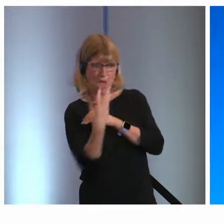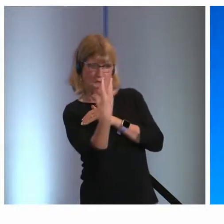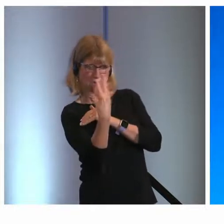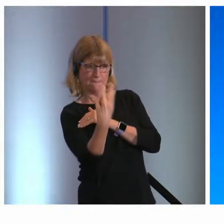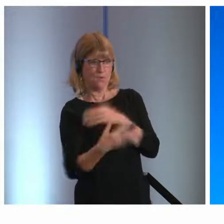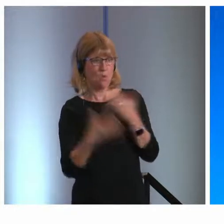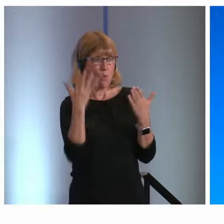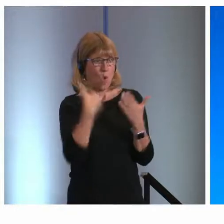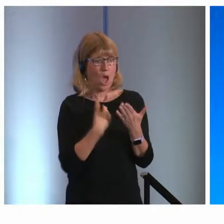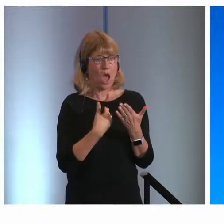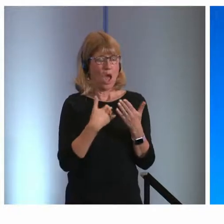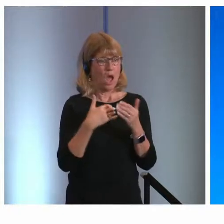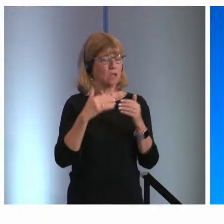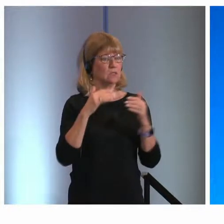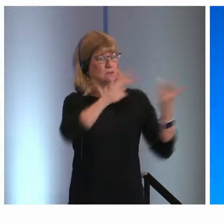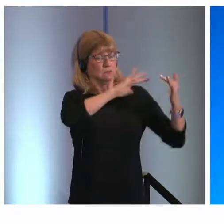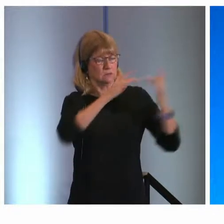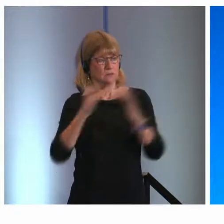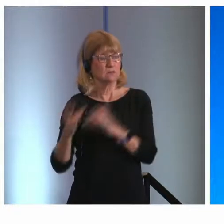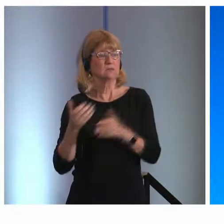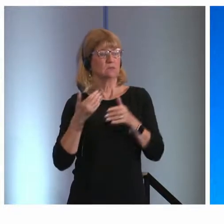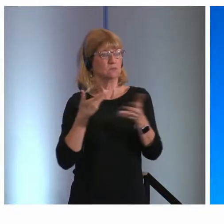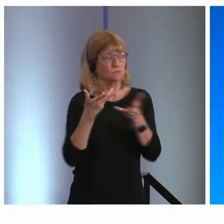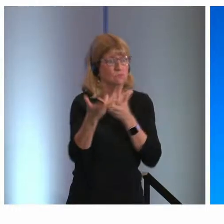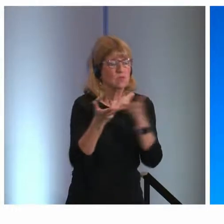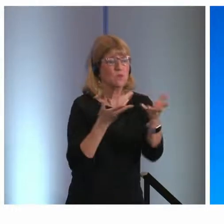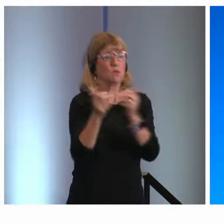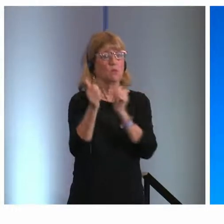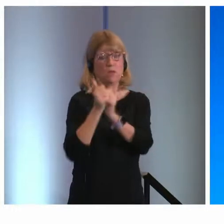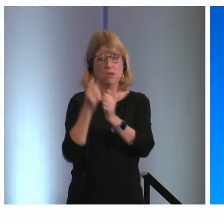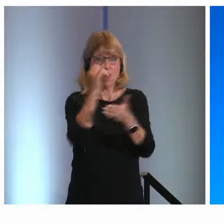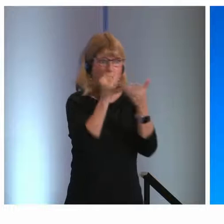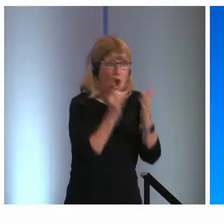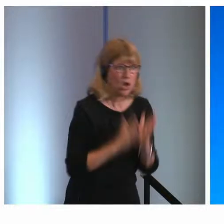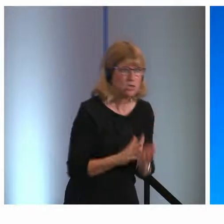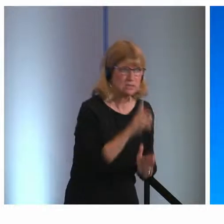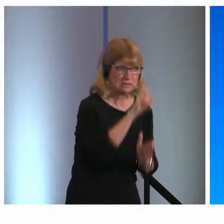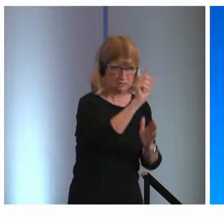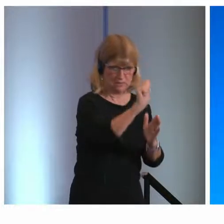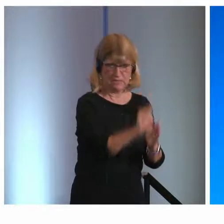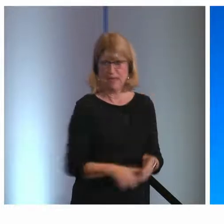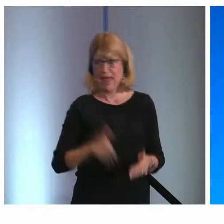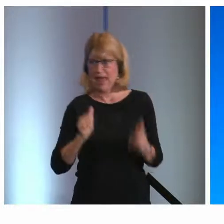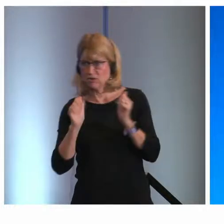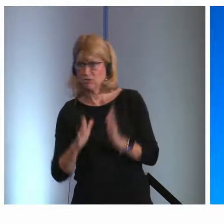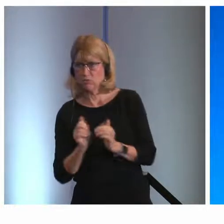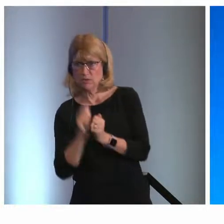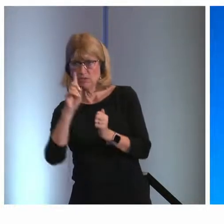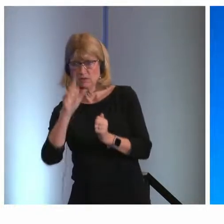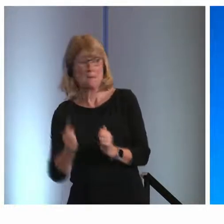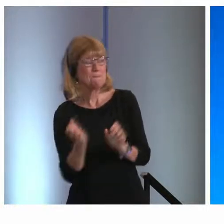incubator, with talent with disabilities, both in front of and behind the camera, to remotely, collaborate, with